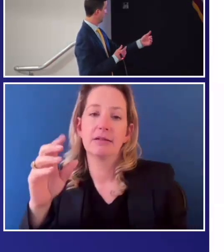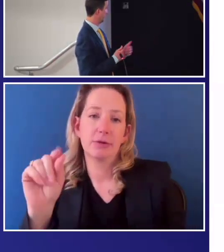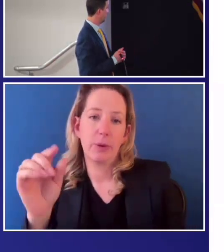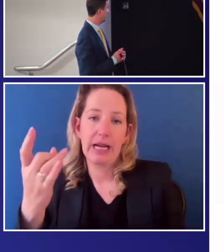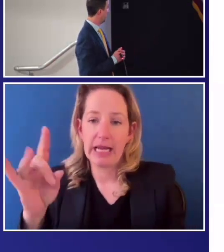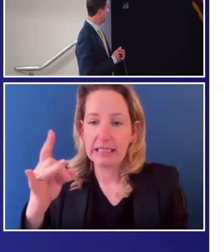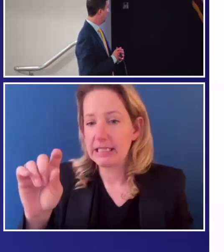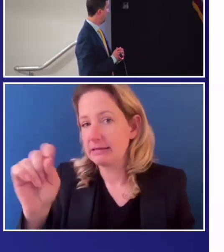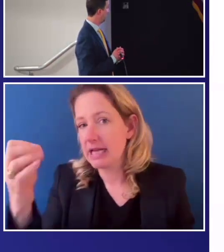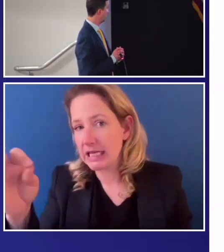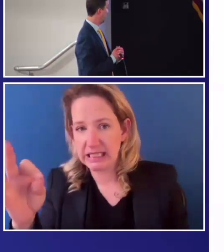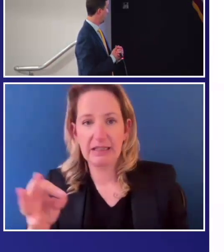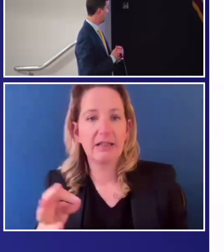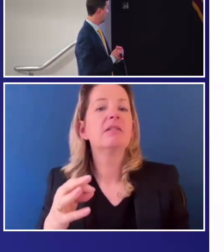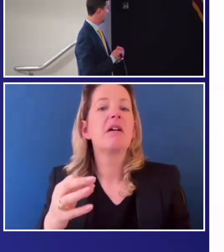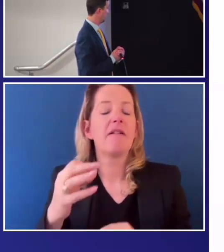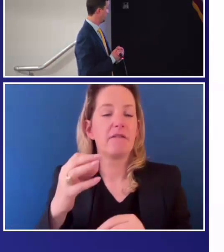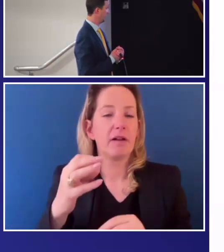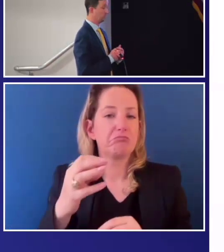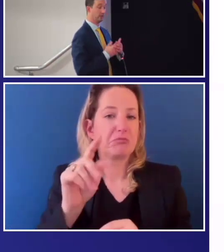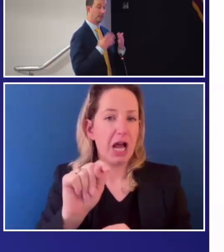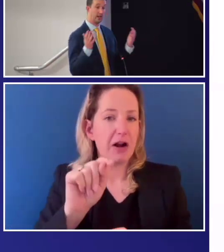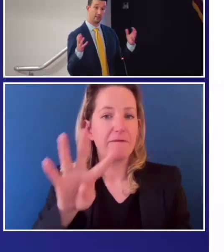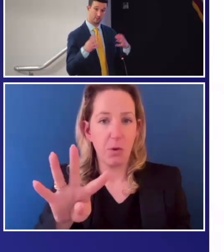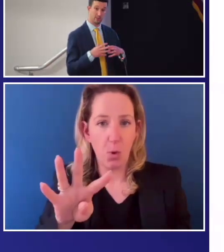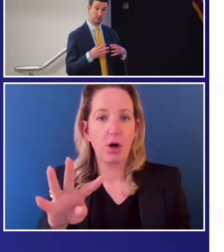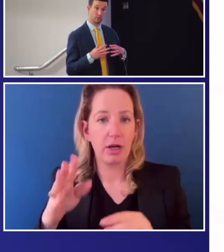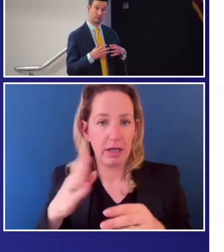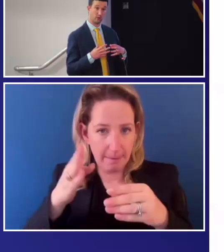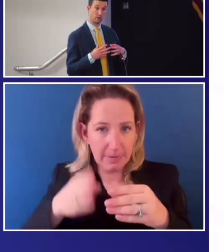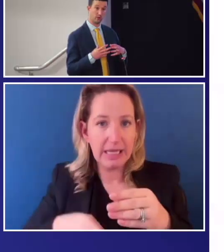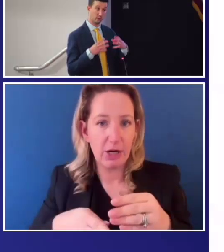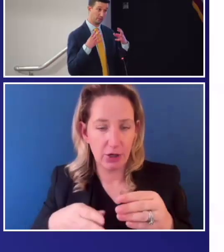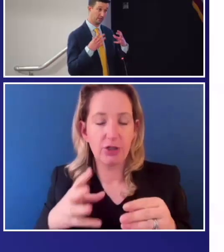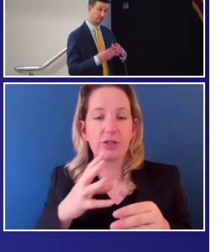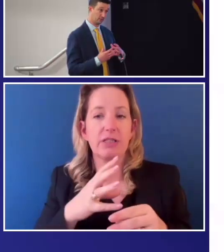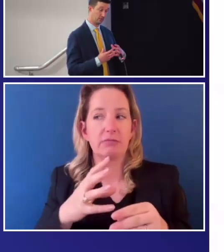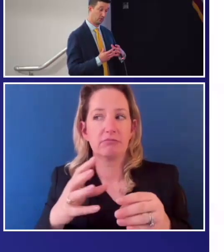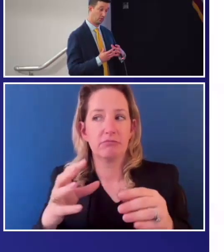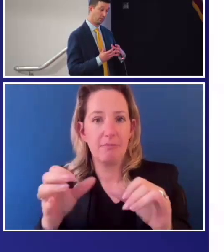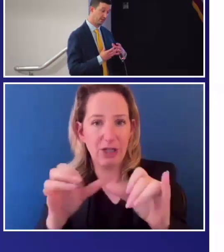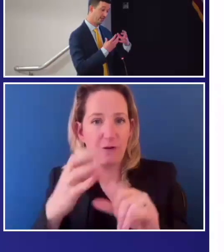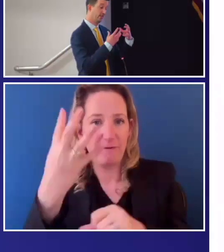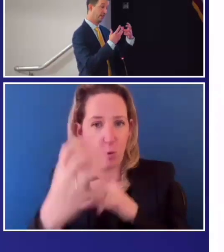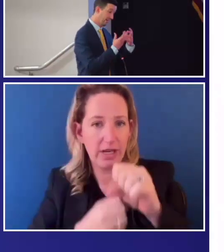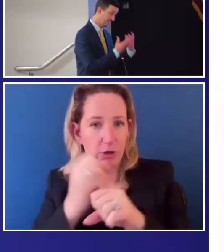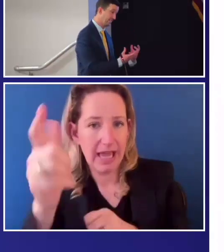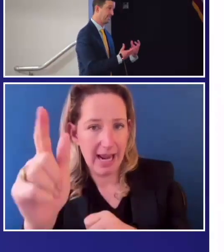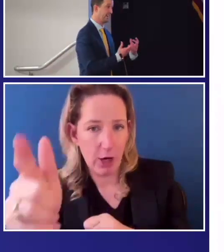later whereas the actual earnings data will not be a pooled cohort, it will be a single cohort unless that